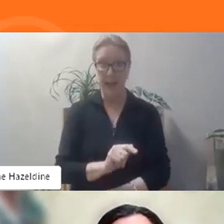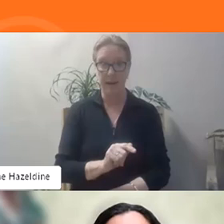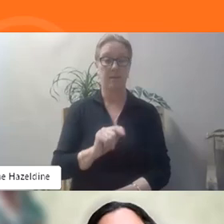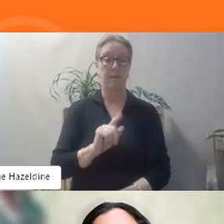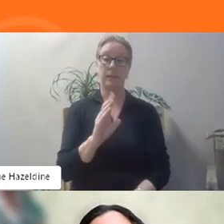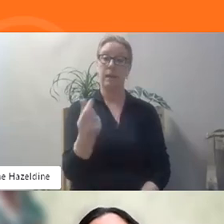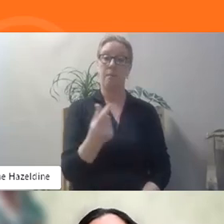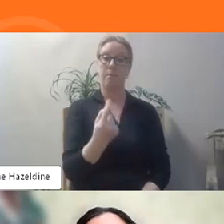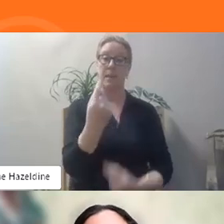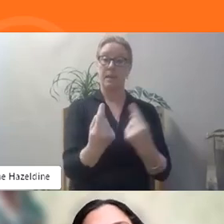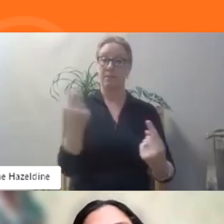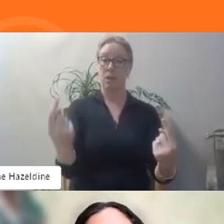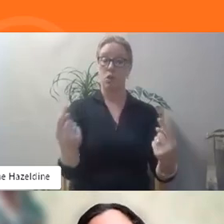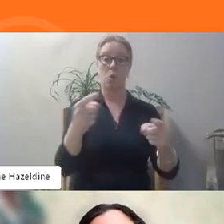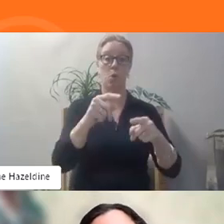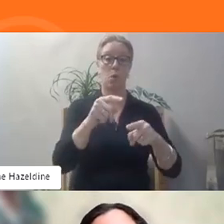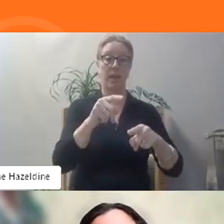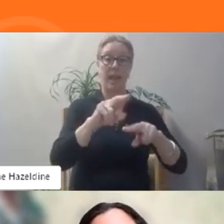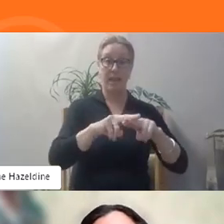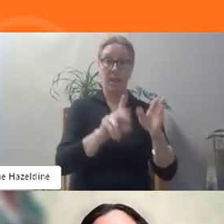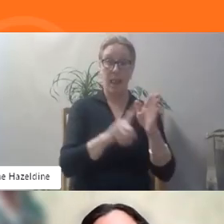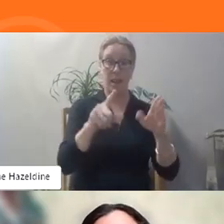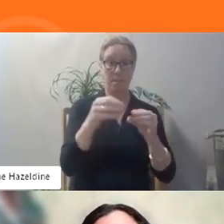mild SLD may have few problems navigating the education system,